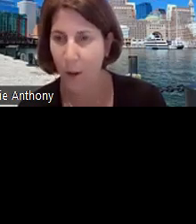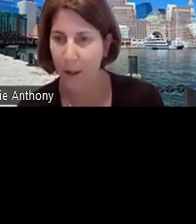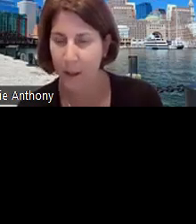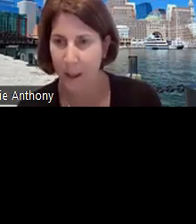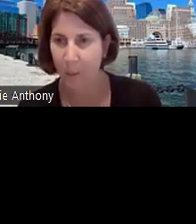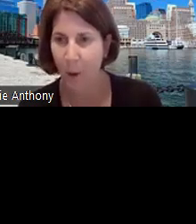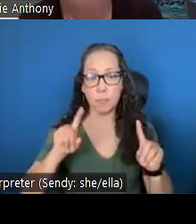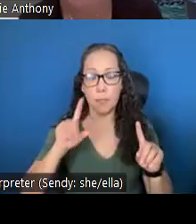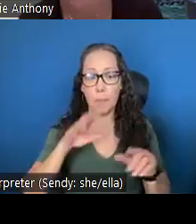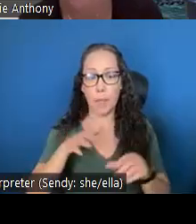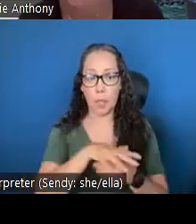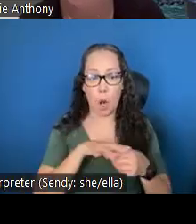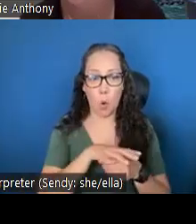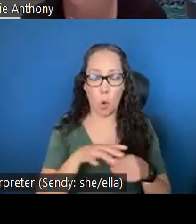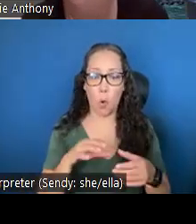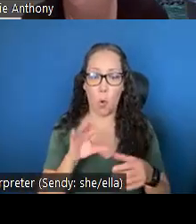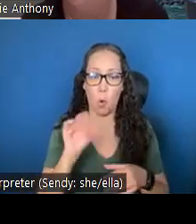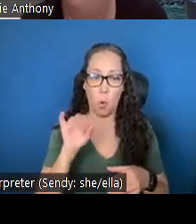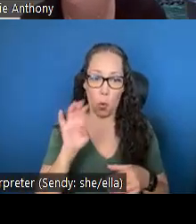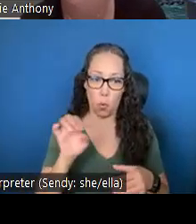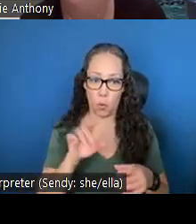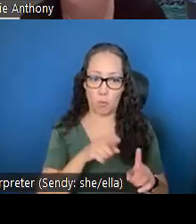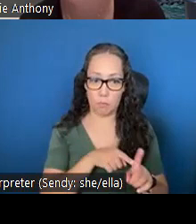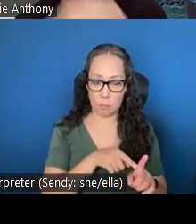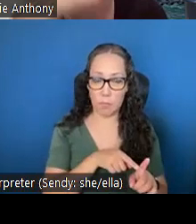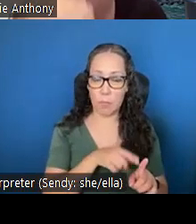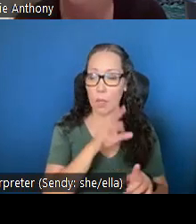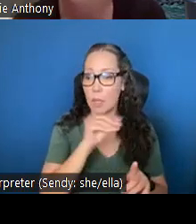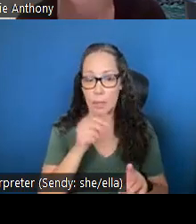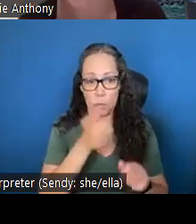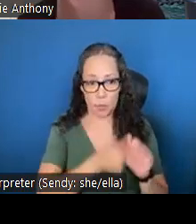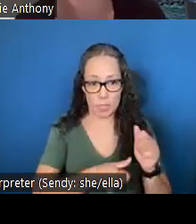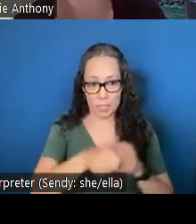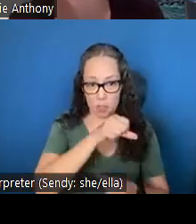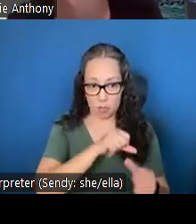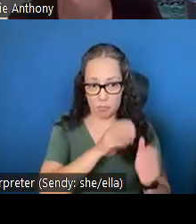and extended partnership networks but as well as between you know the state and the uh local